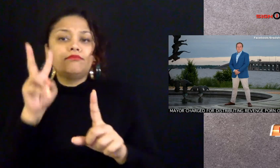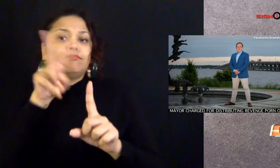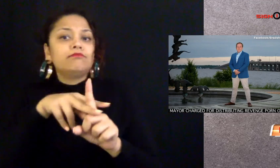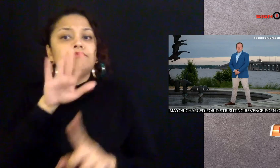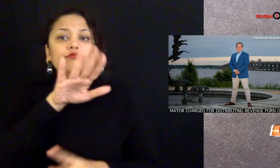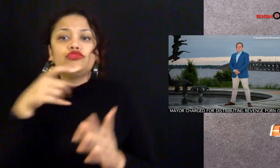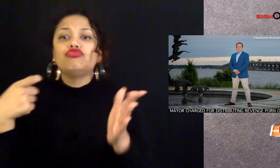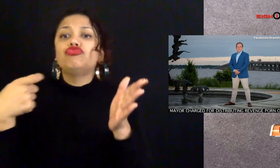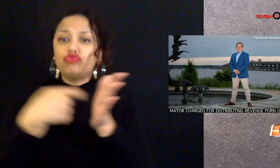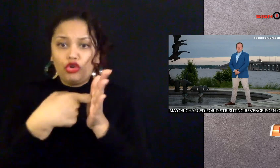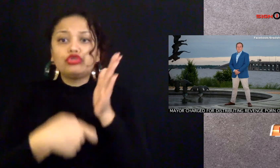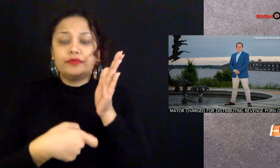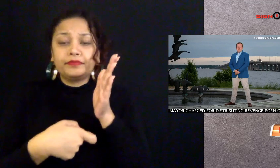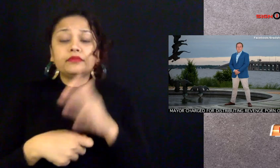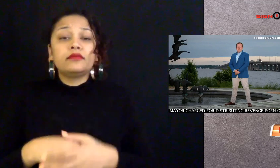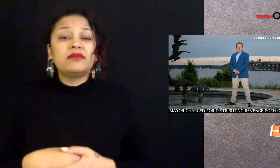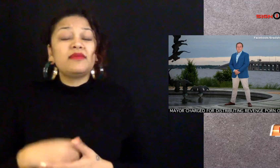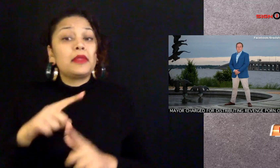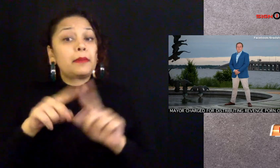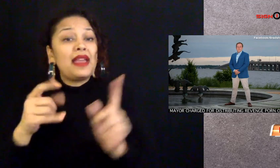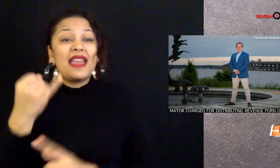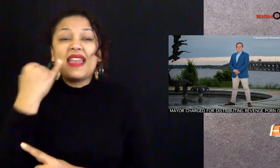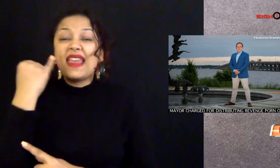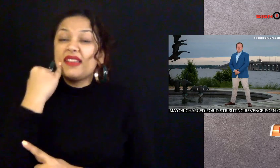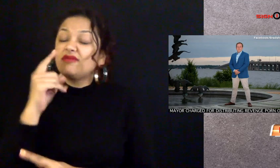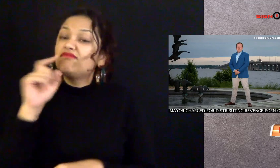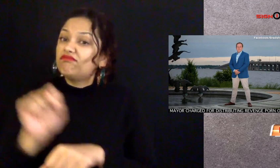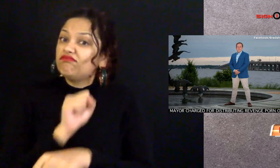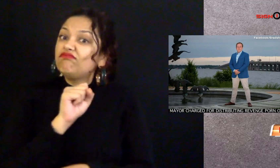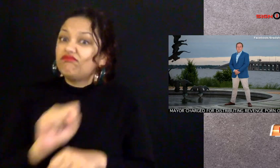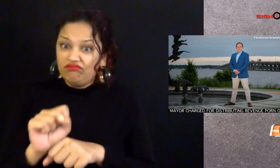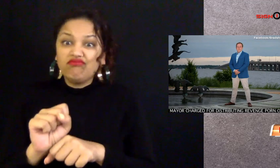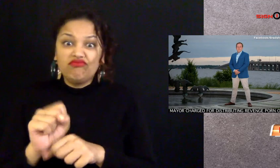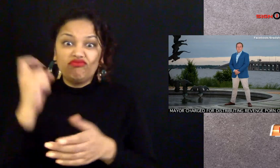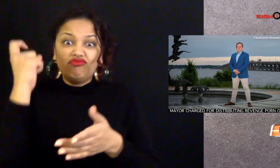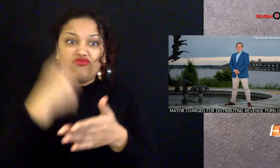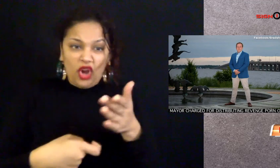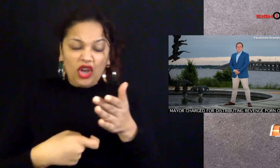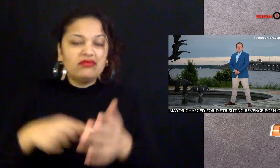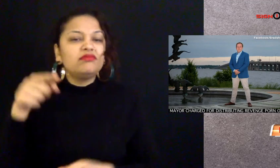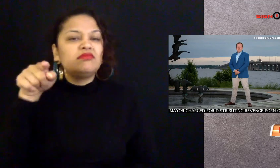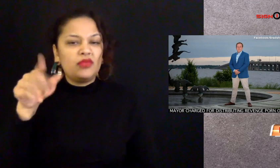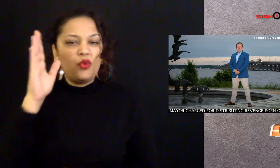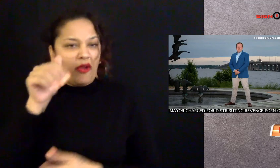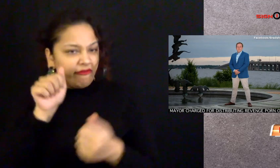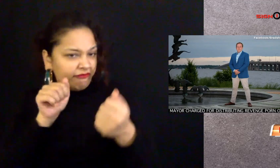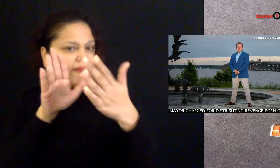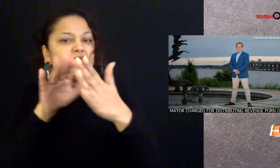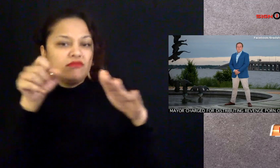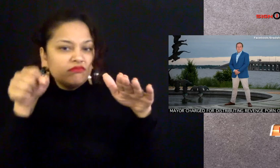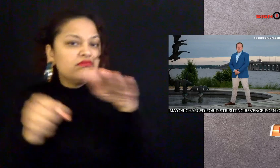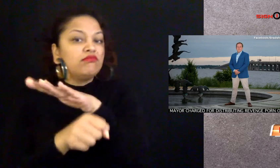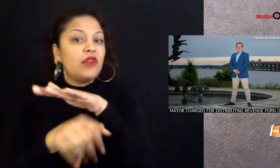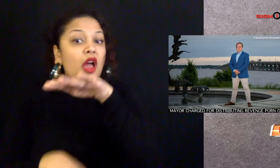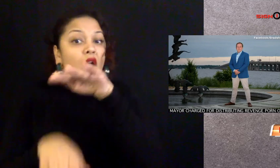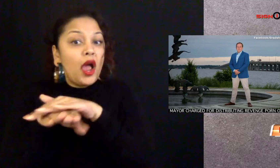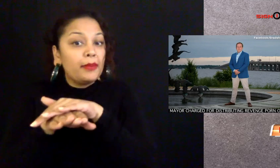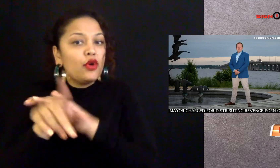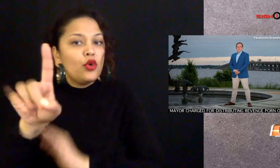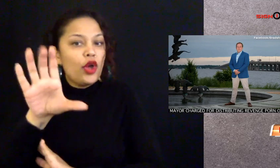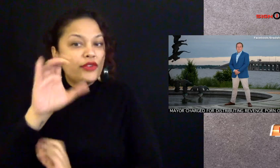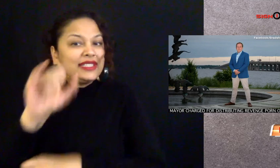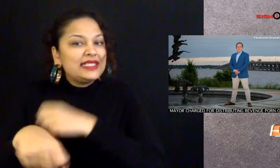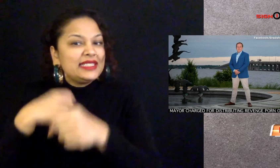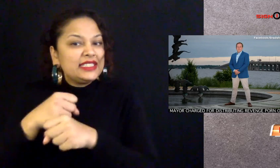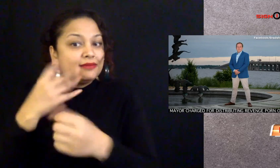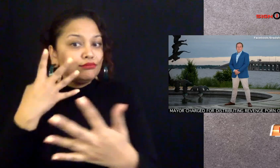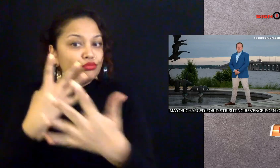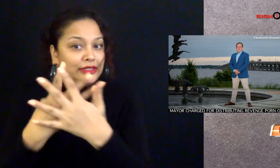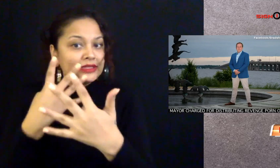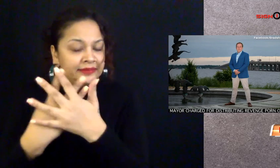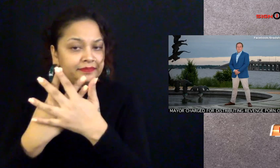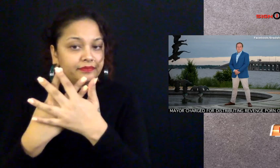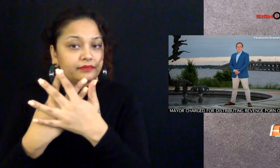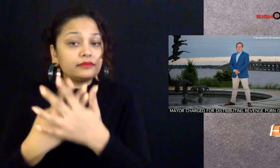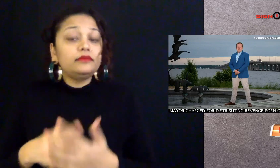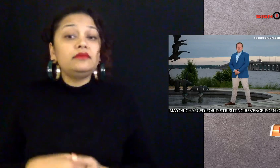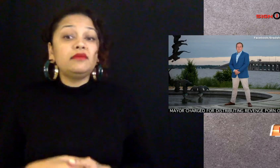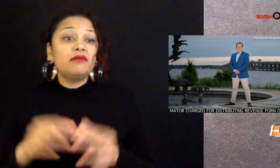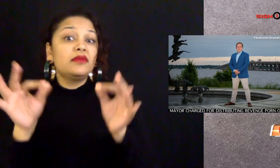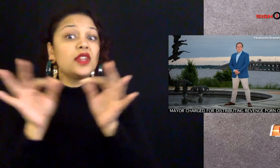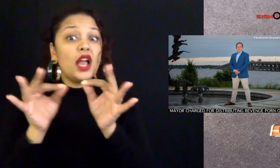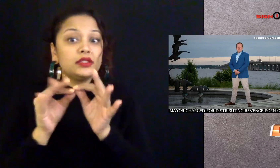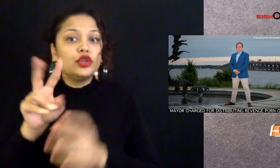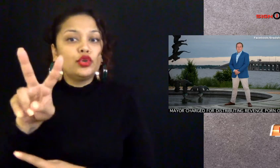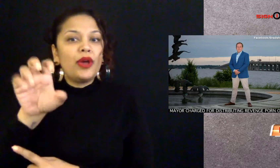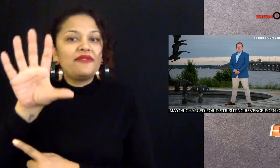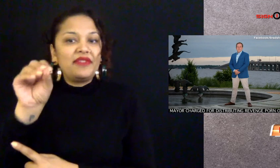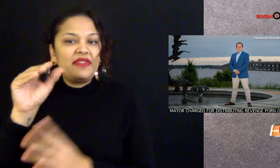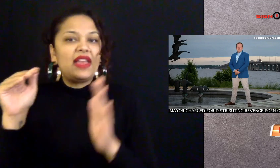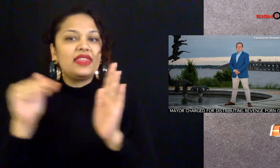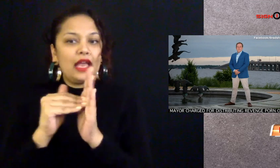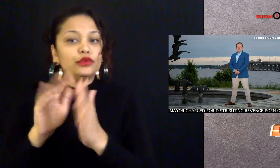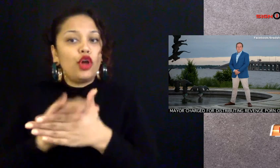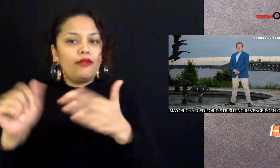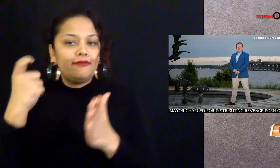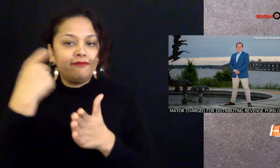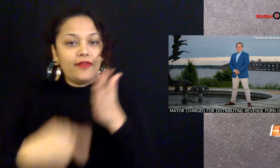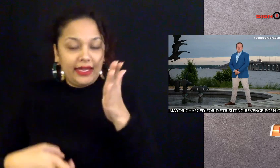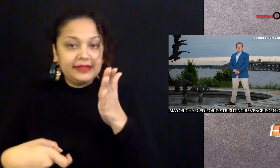has not commented on the charges but if convicted he faces up to 100 years in prison and a $250,000